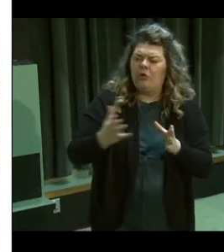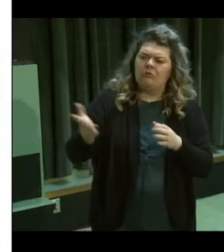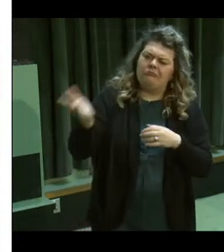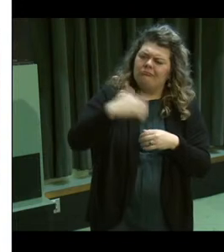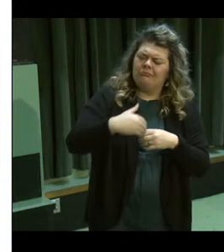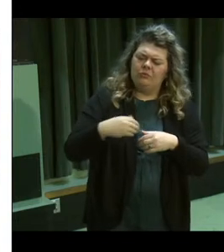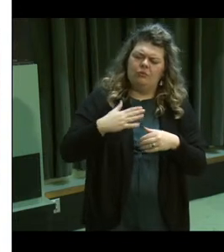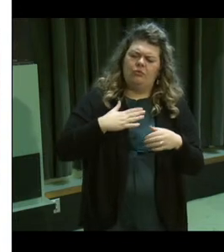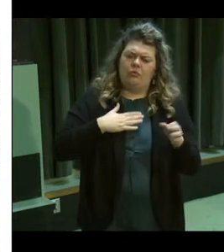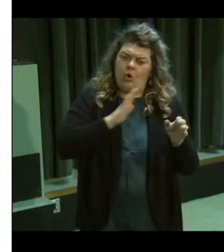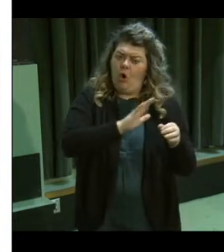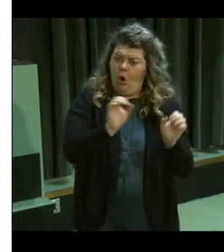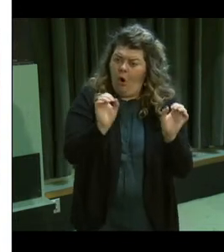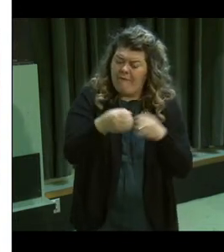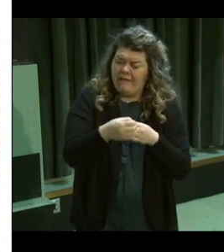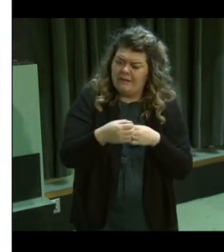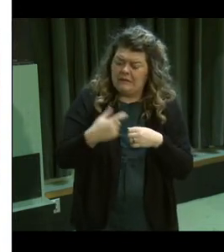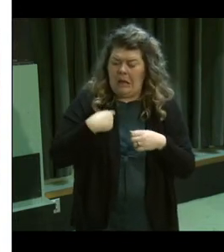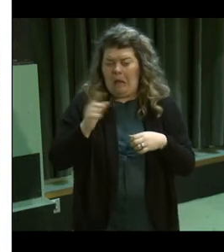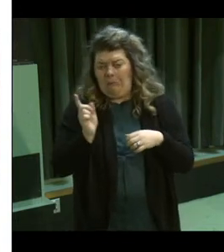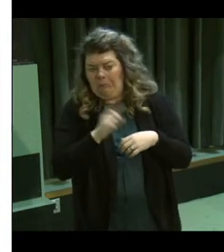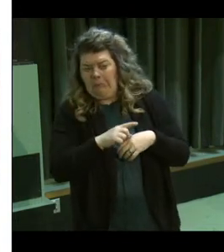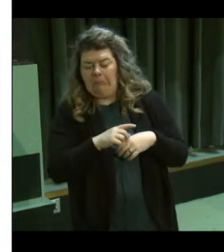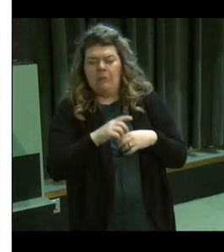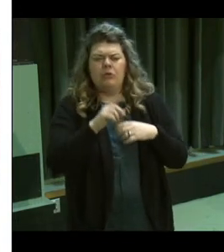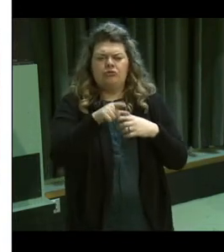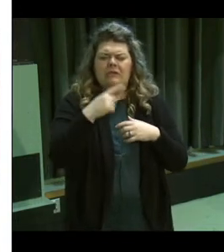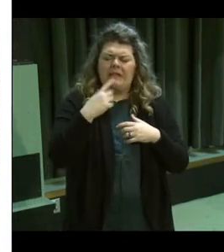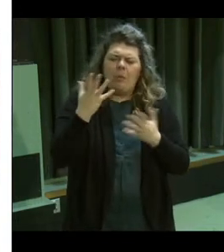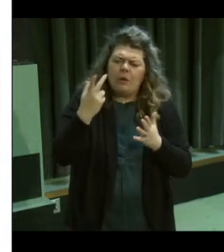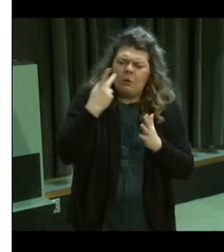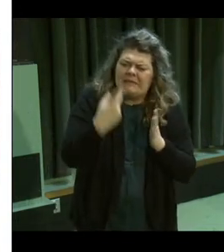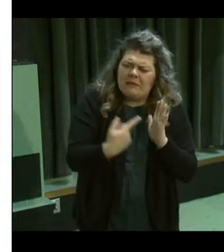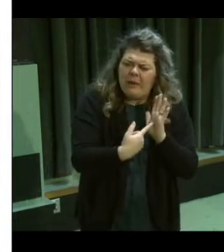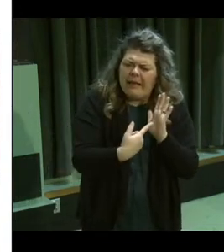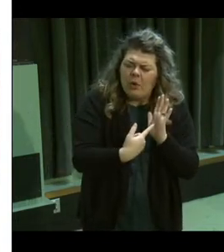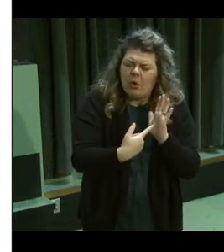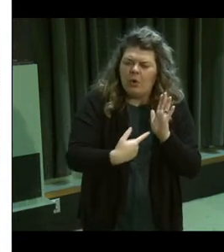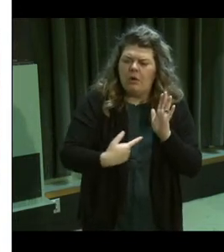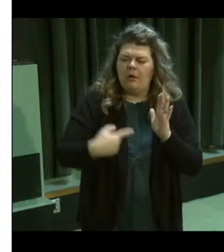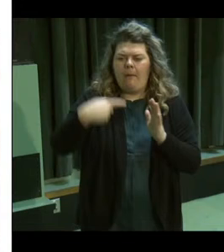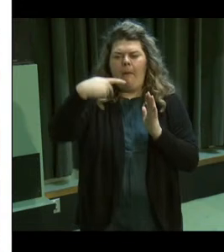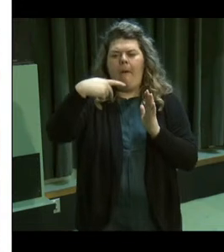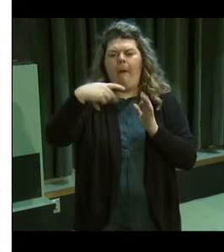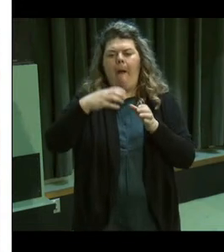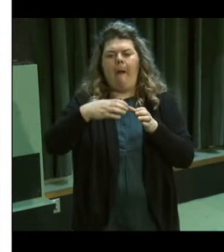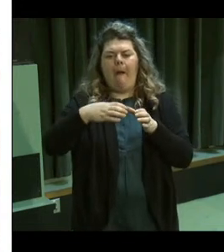into her office and said, you know, she handed me something.